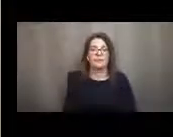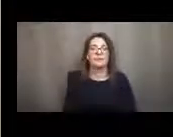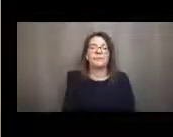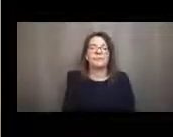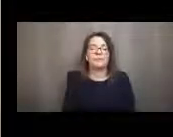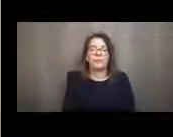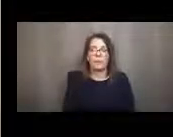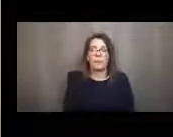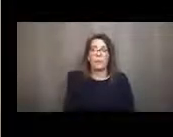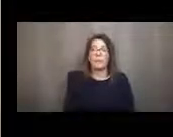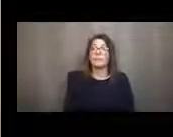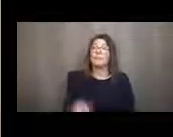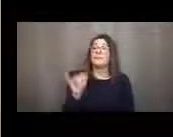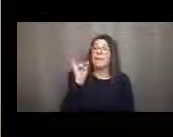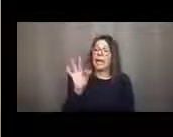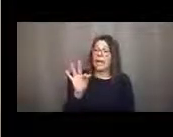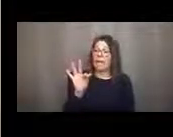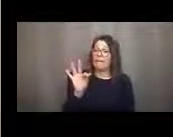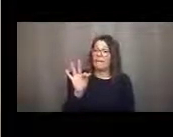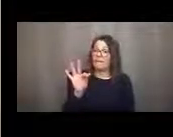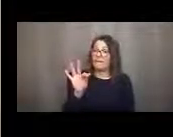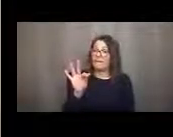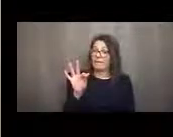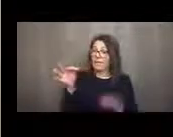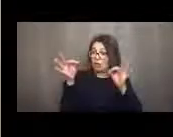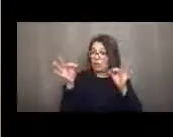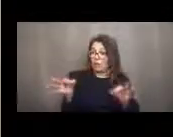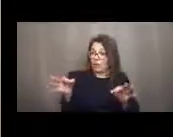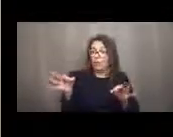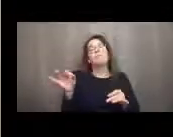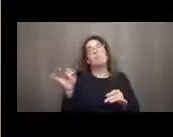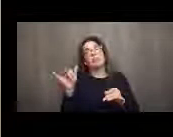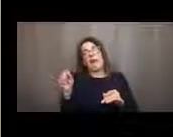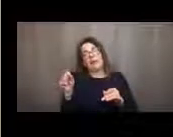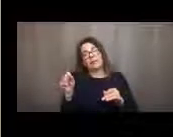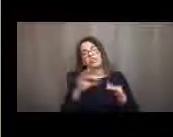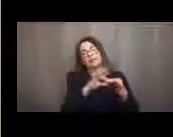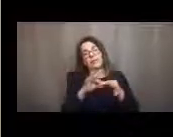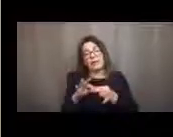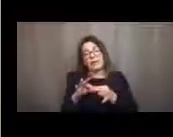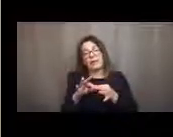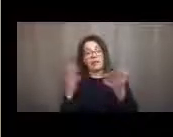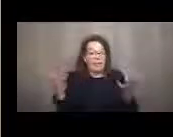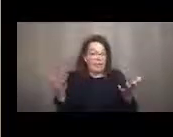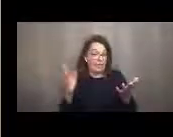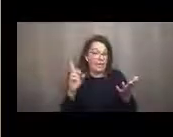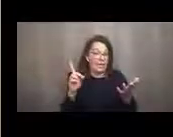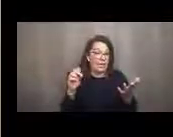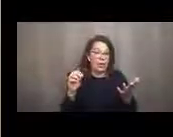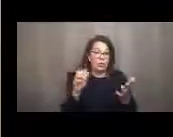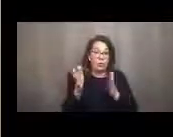Now, if the determination is "Yes, it is related," then the DOs will ask the next question.